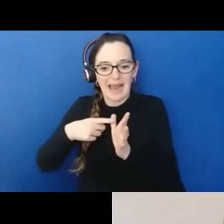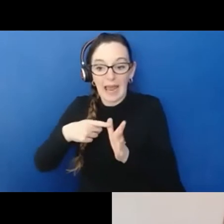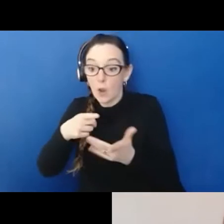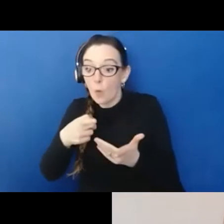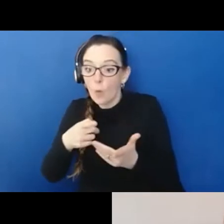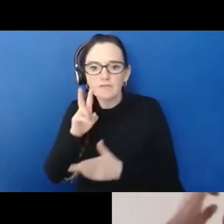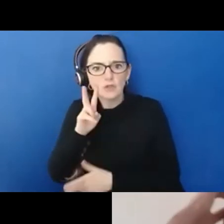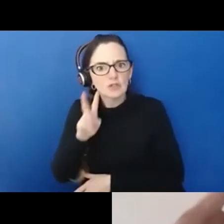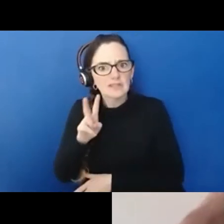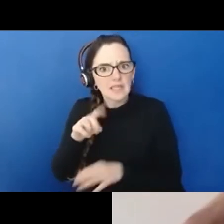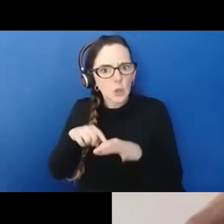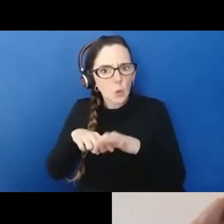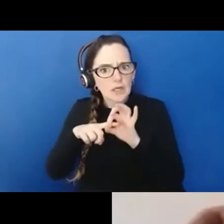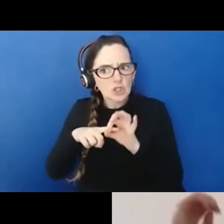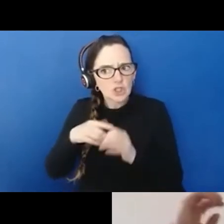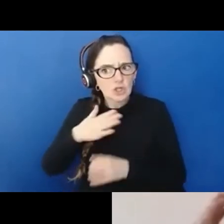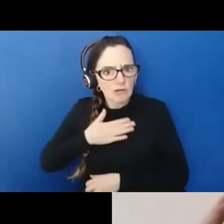keen on - do vote for it because it will give me a sense